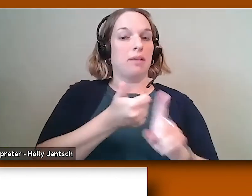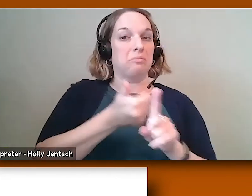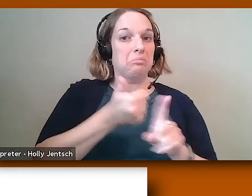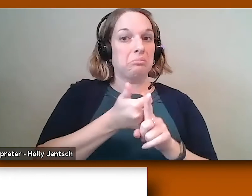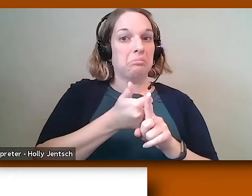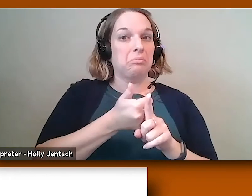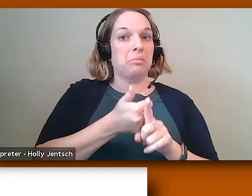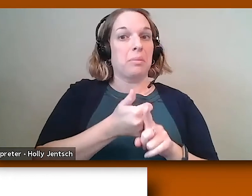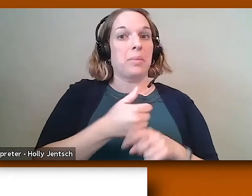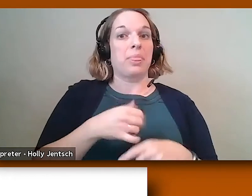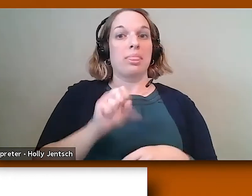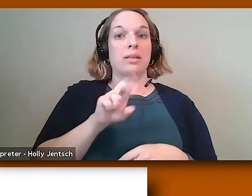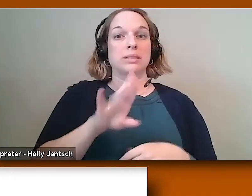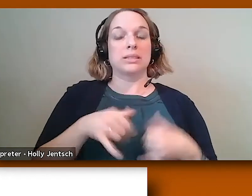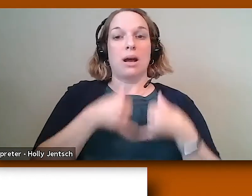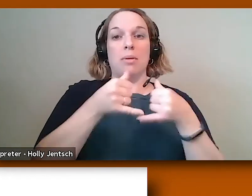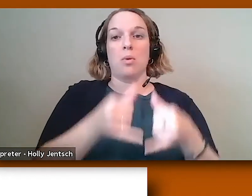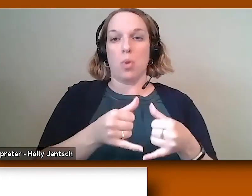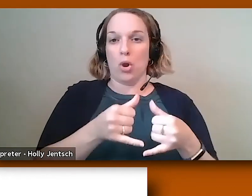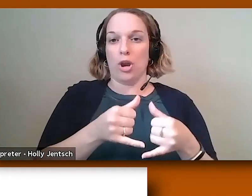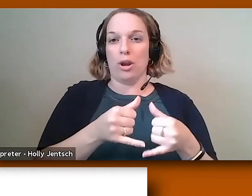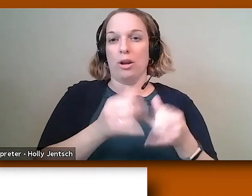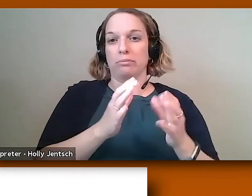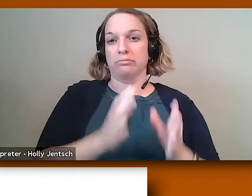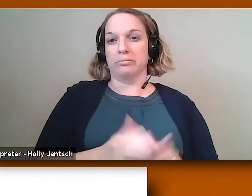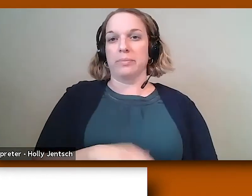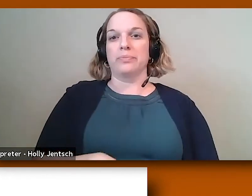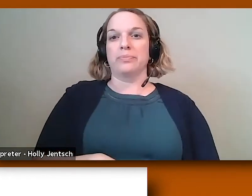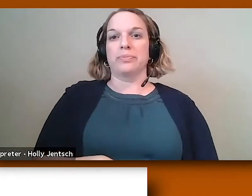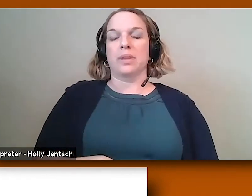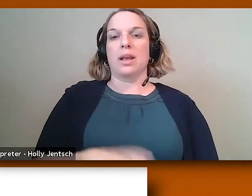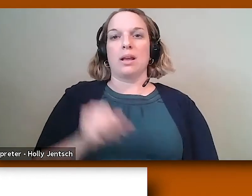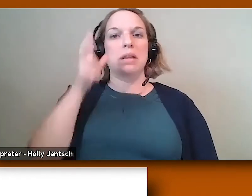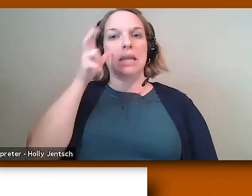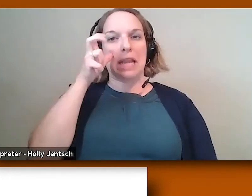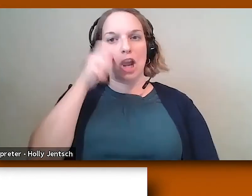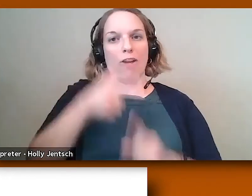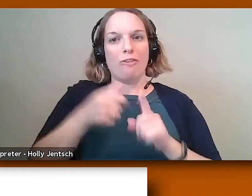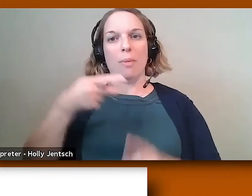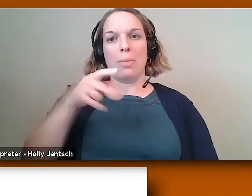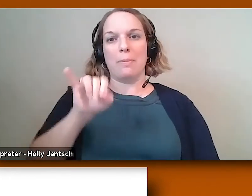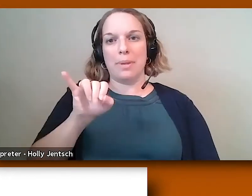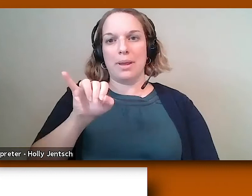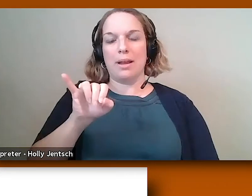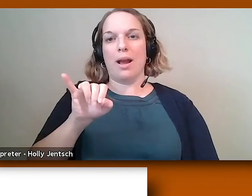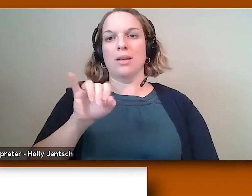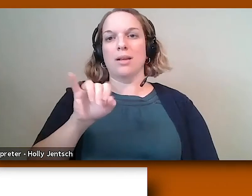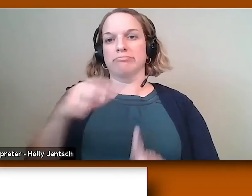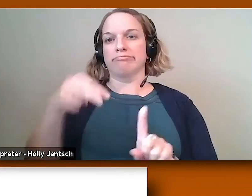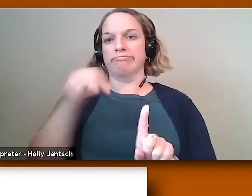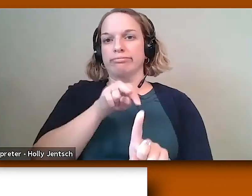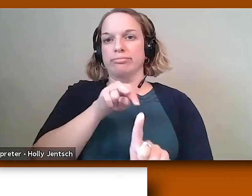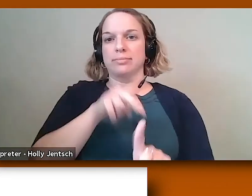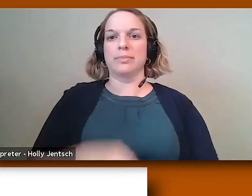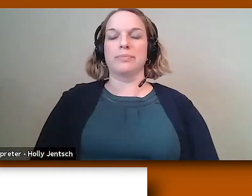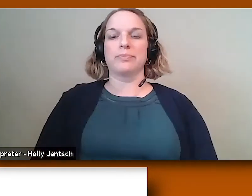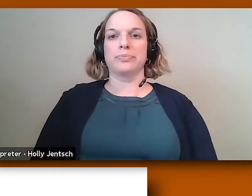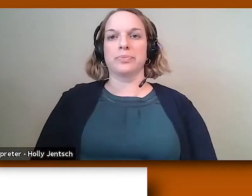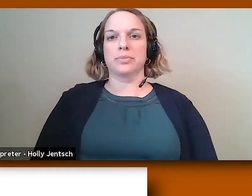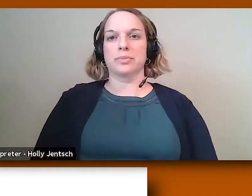and hear from a PI's real-time experiences. So at this time, I'd like